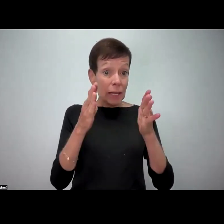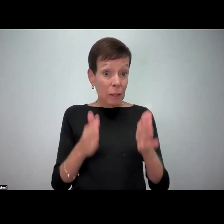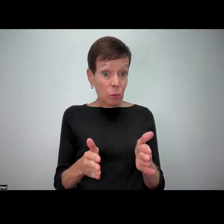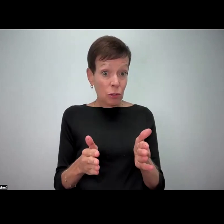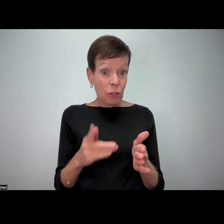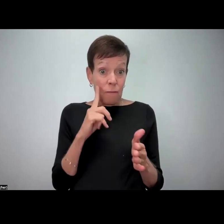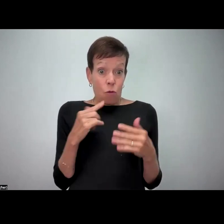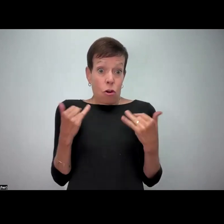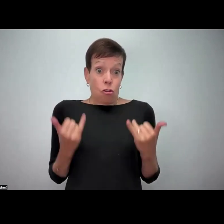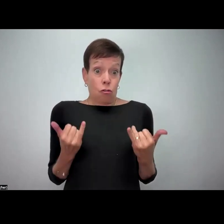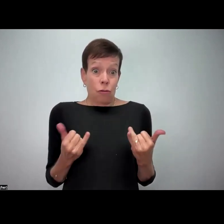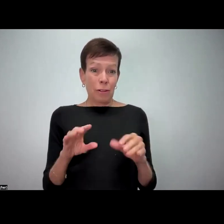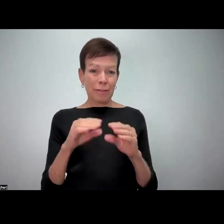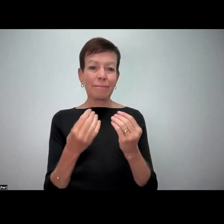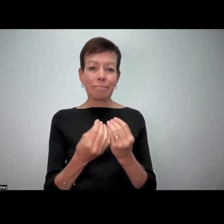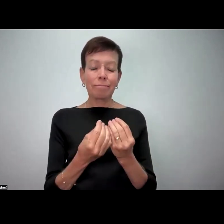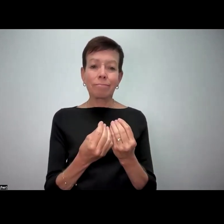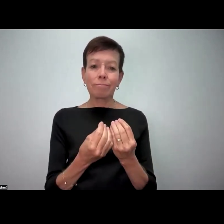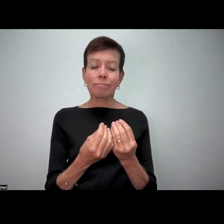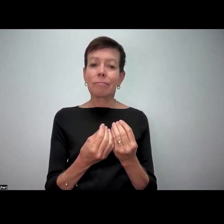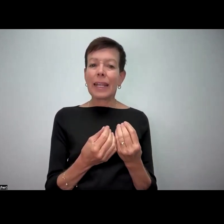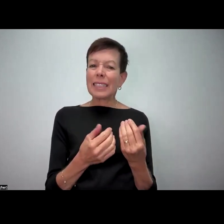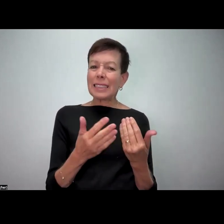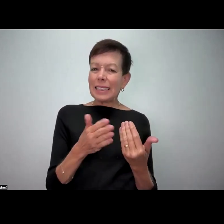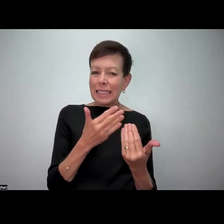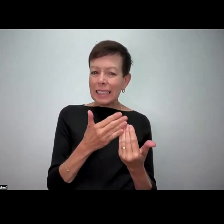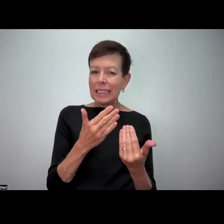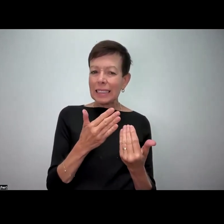but the way you attach them can be a little bit hard to find. But anything like that,